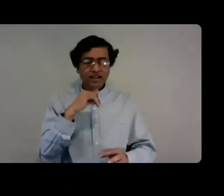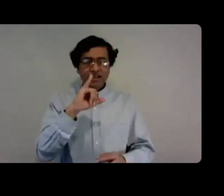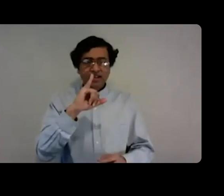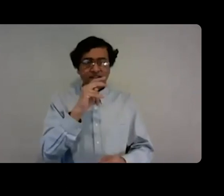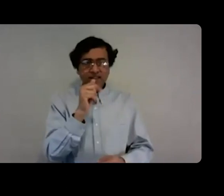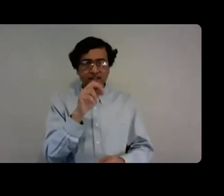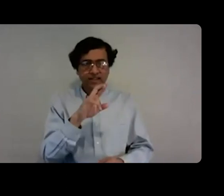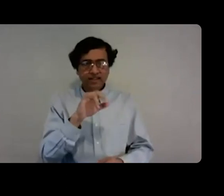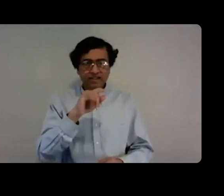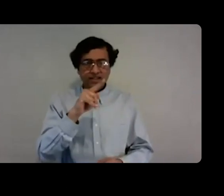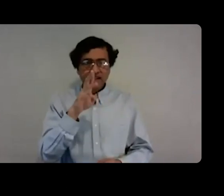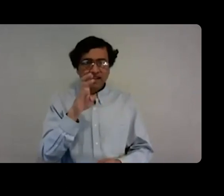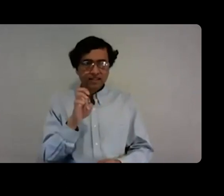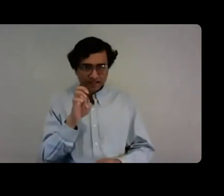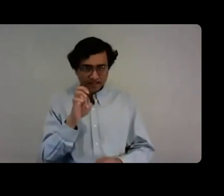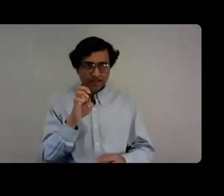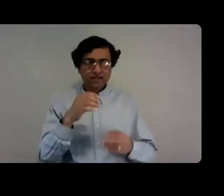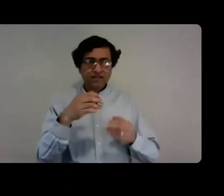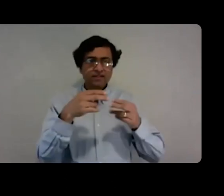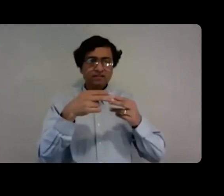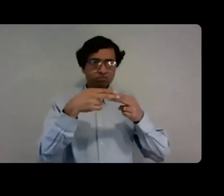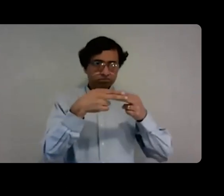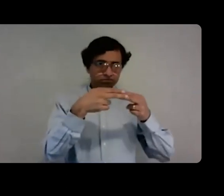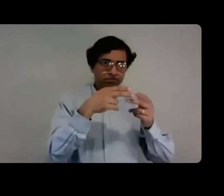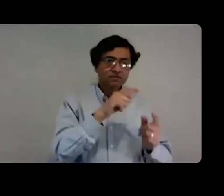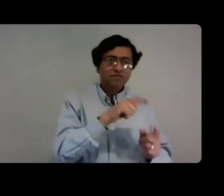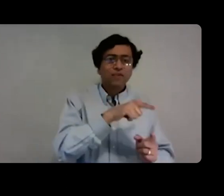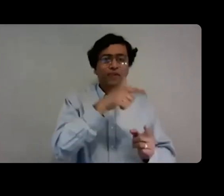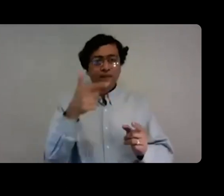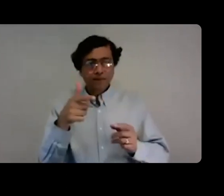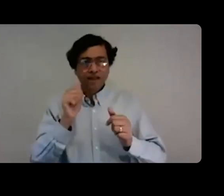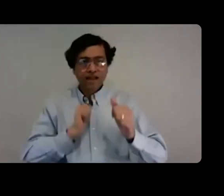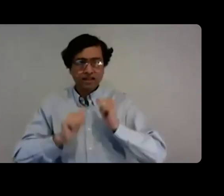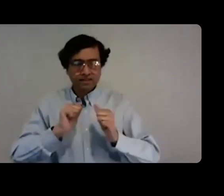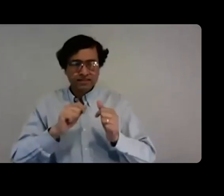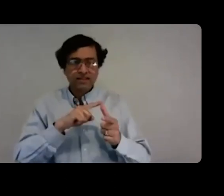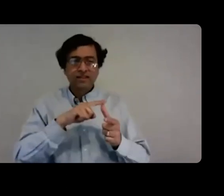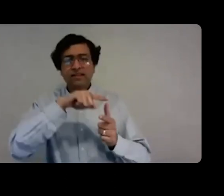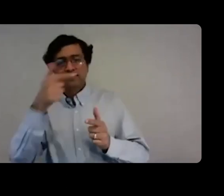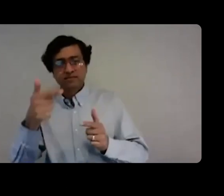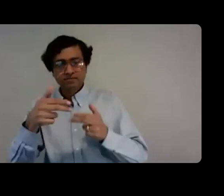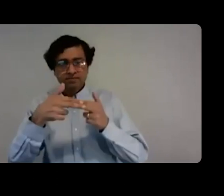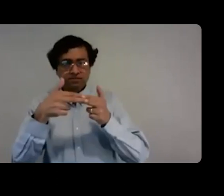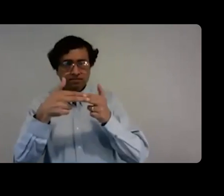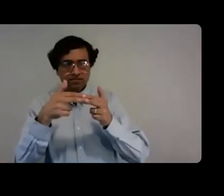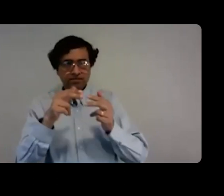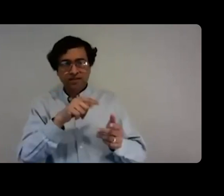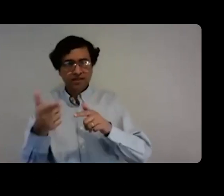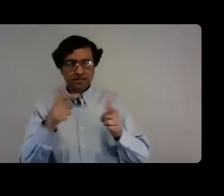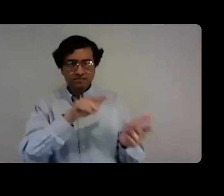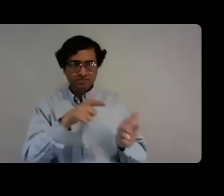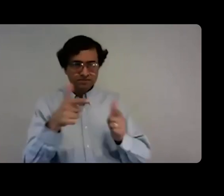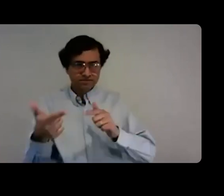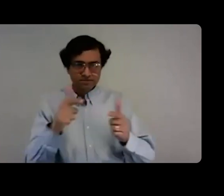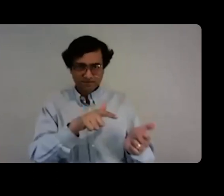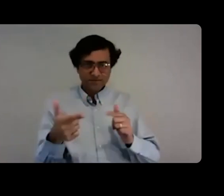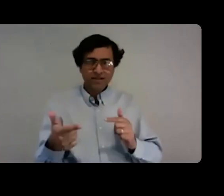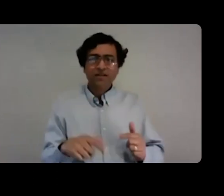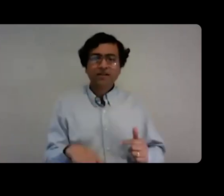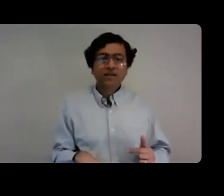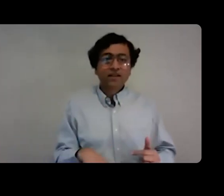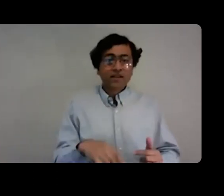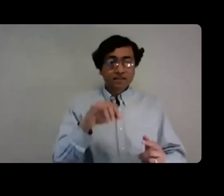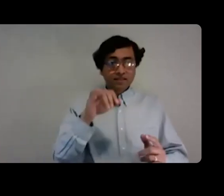And like I explained earlier, the inter titles would